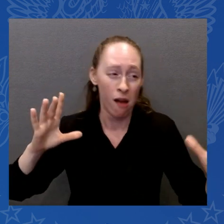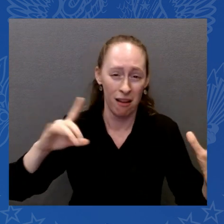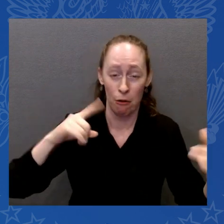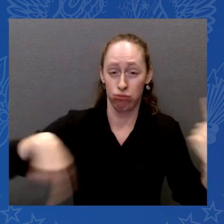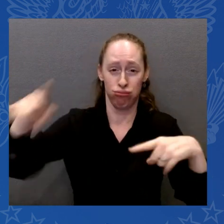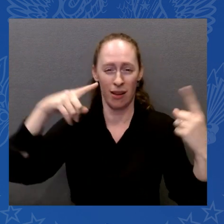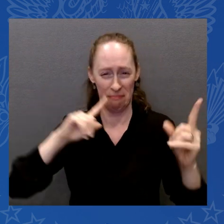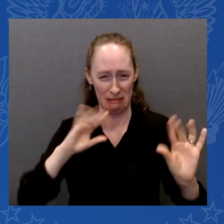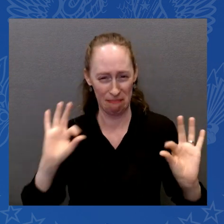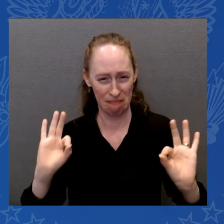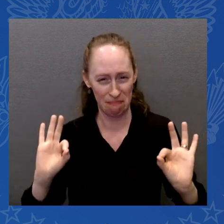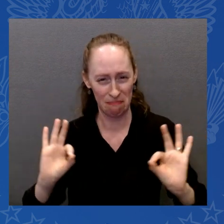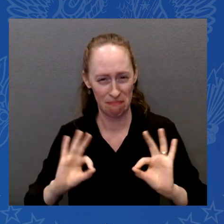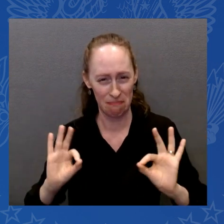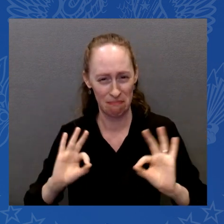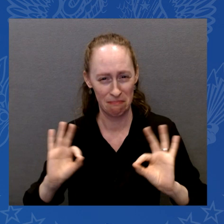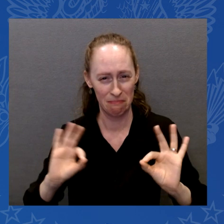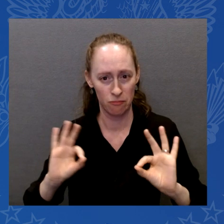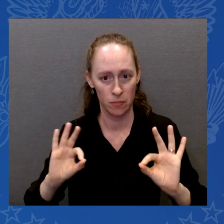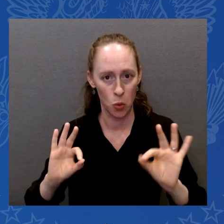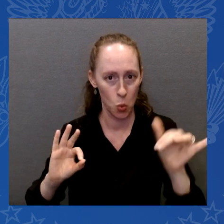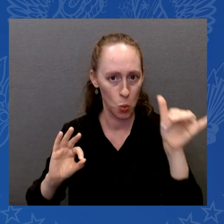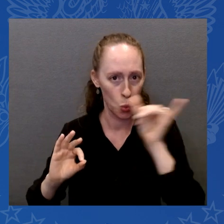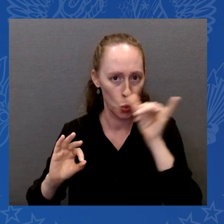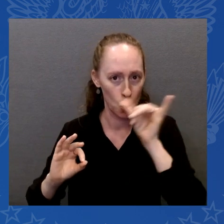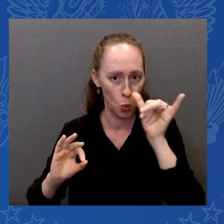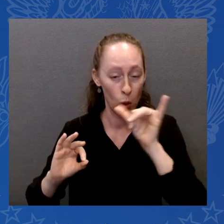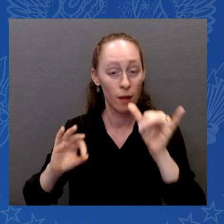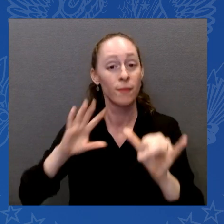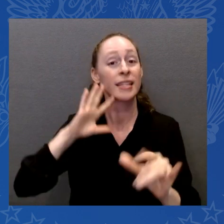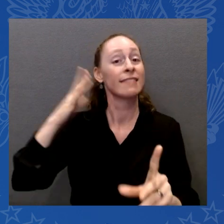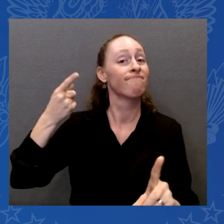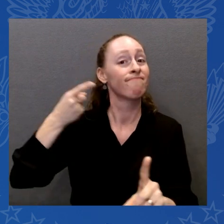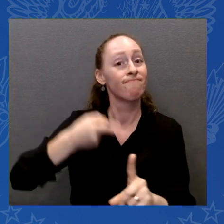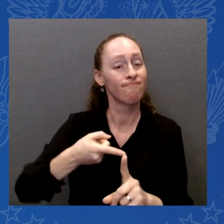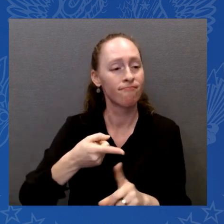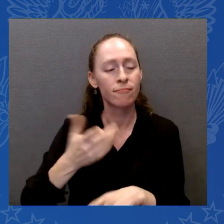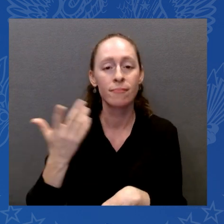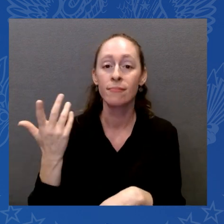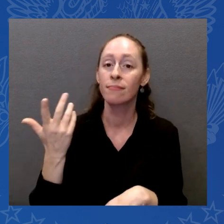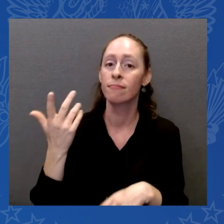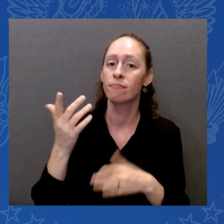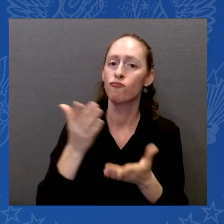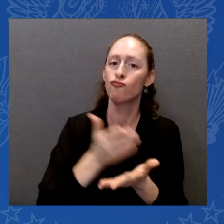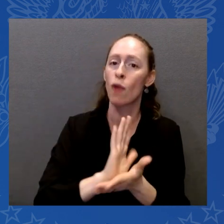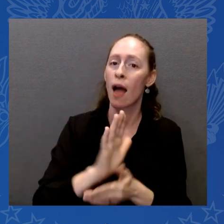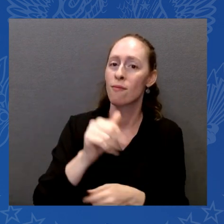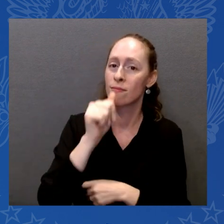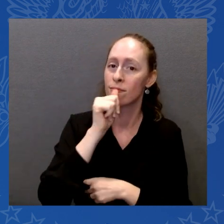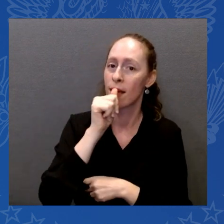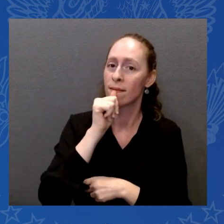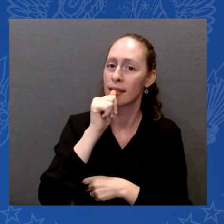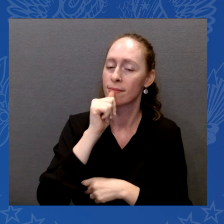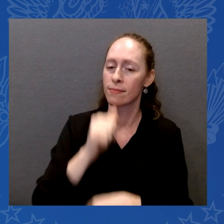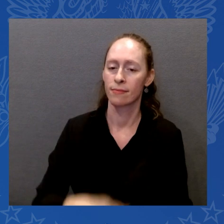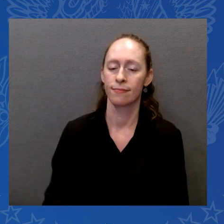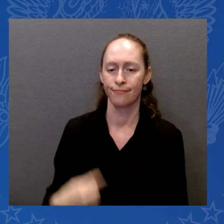I've asked Education Secretary Cardona to look at -- and the steps we can take to protect college students